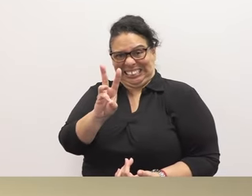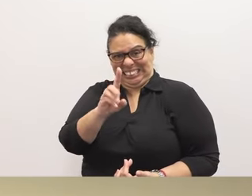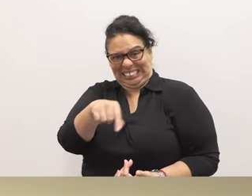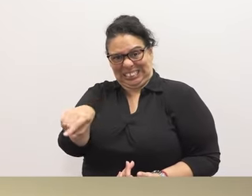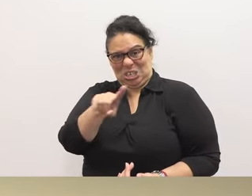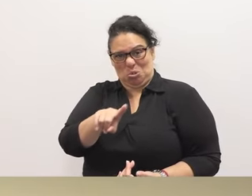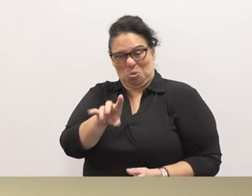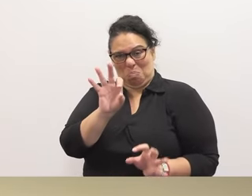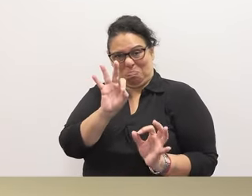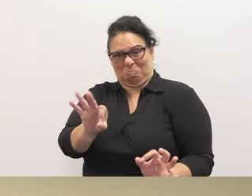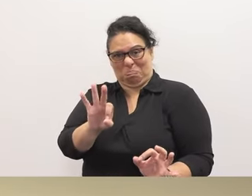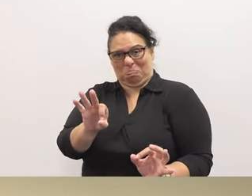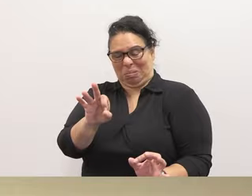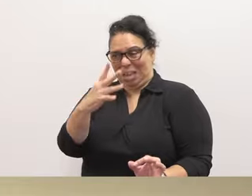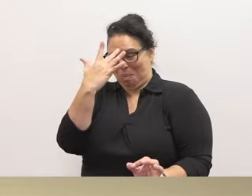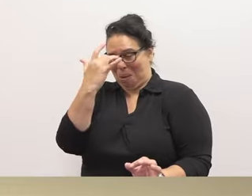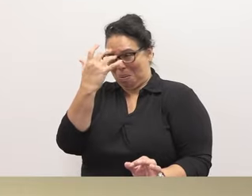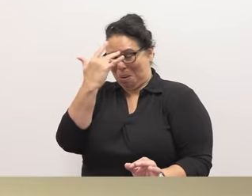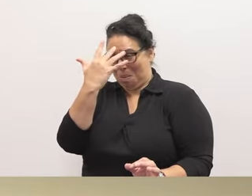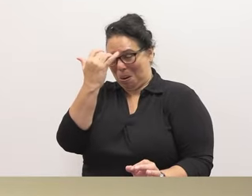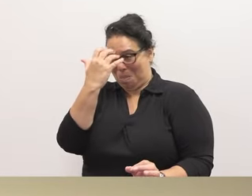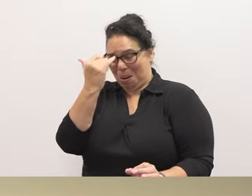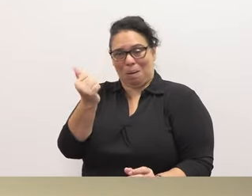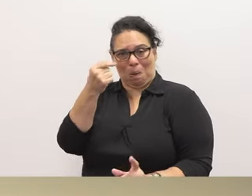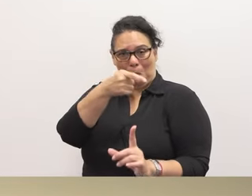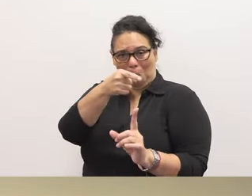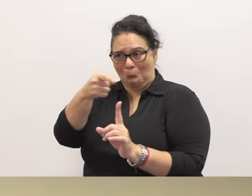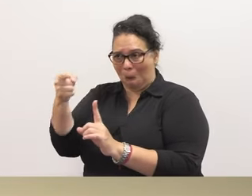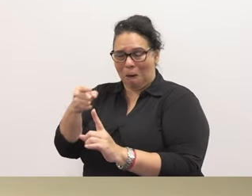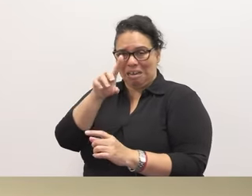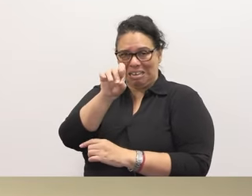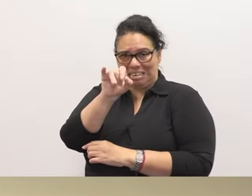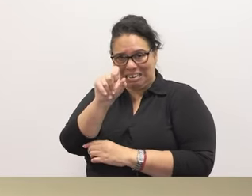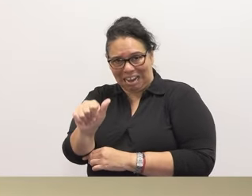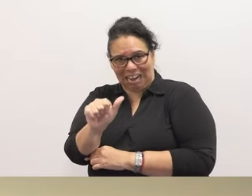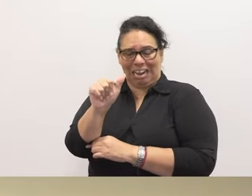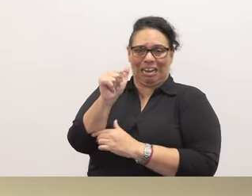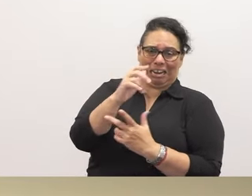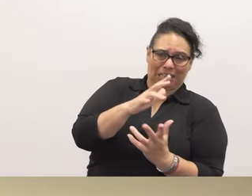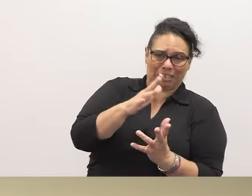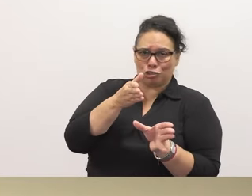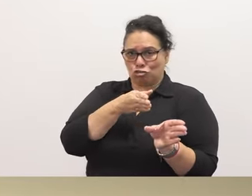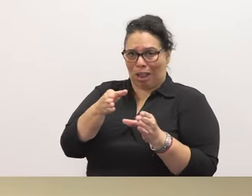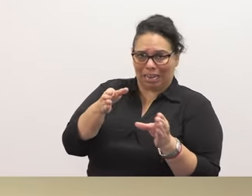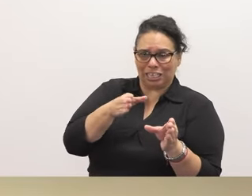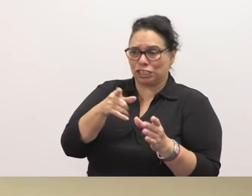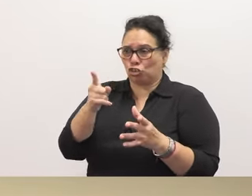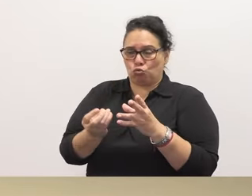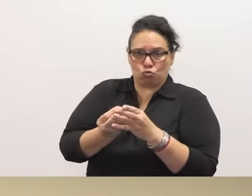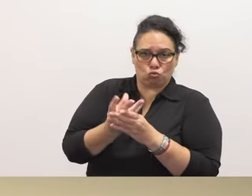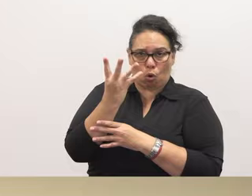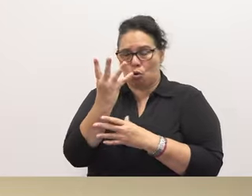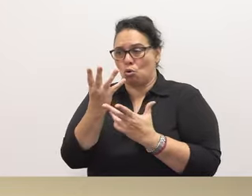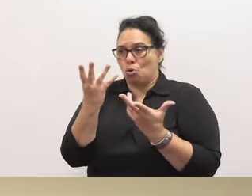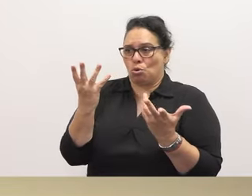everything there is to know about all of your goals and all the data associated with them and the strategies, and you have grown completely wary of communicating